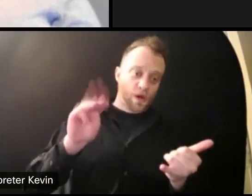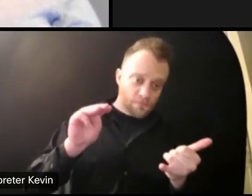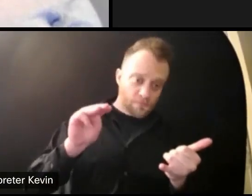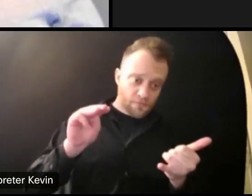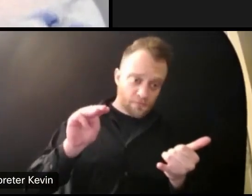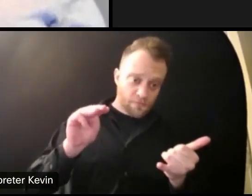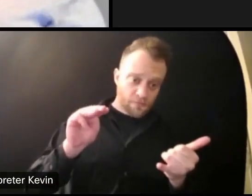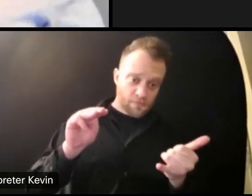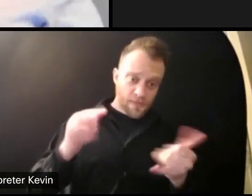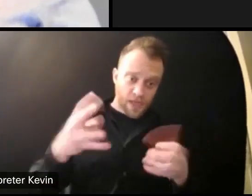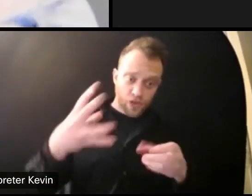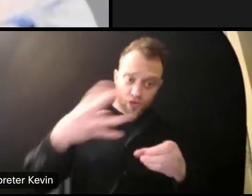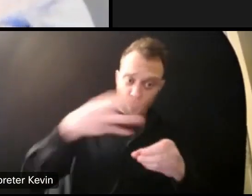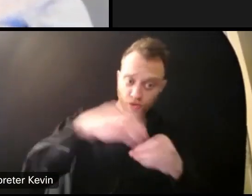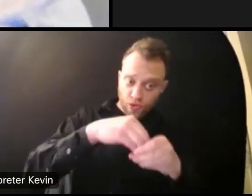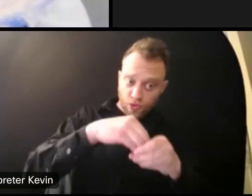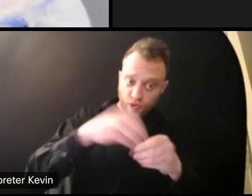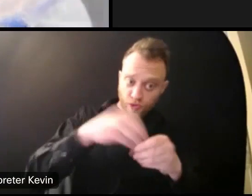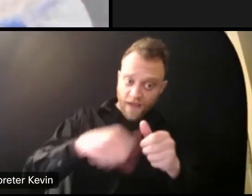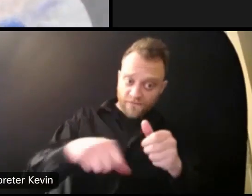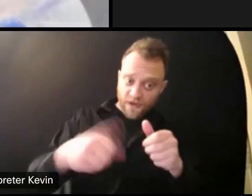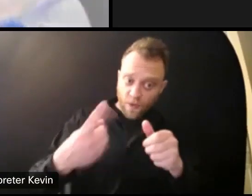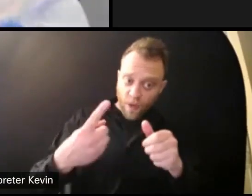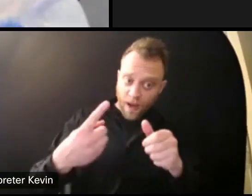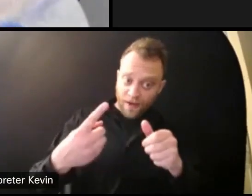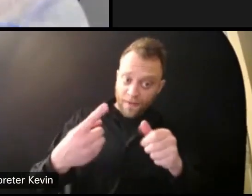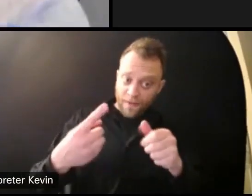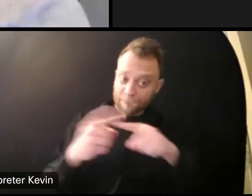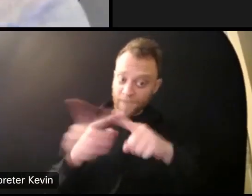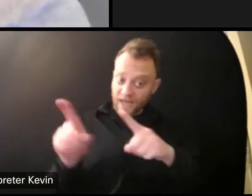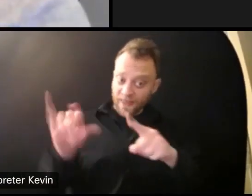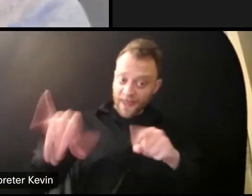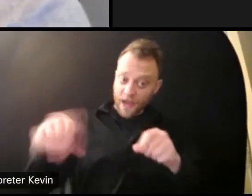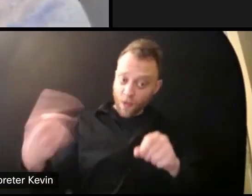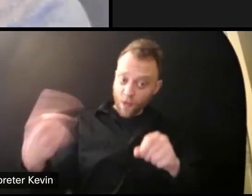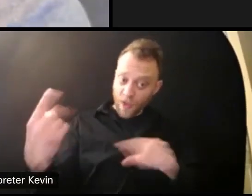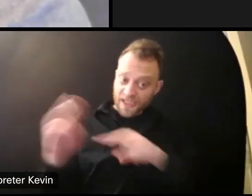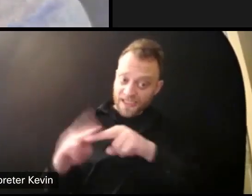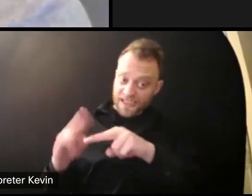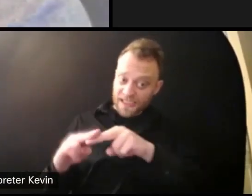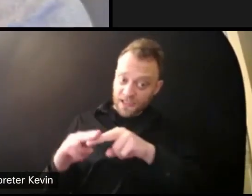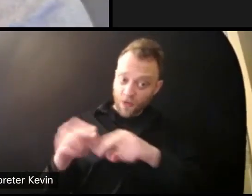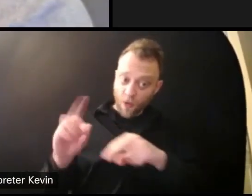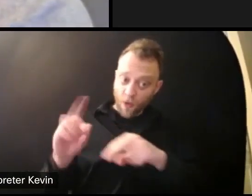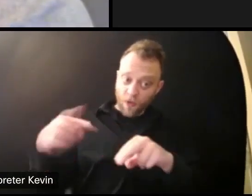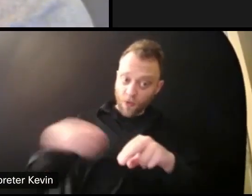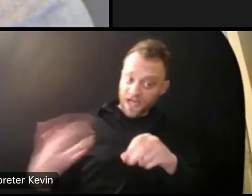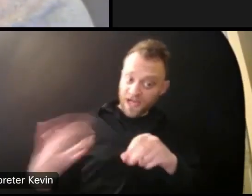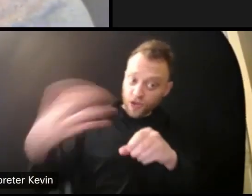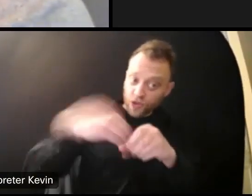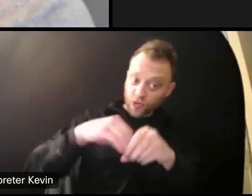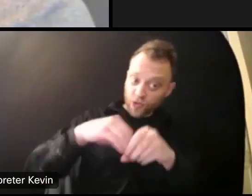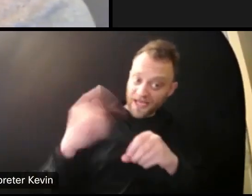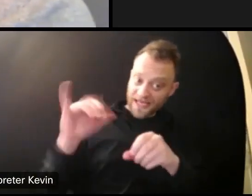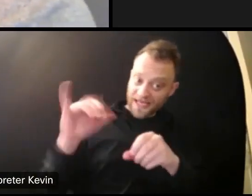quorum considered part of the full full body with a vacant seat? (Boese) vacancies don't